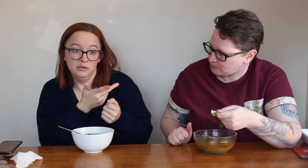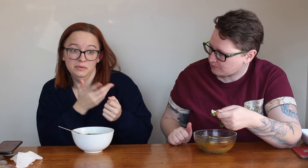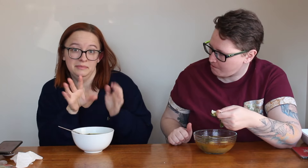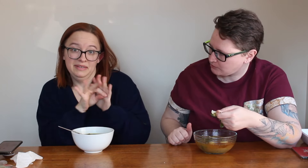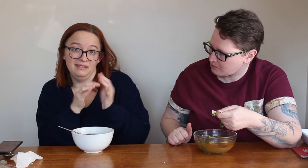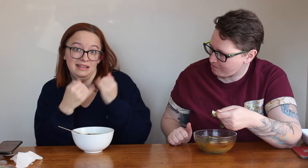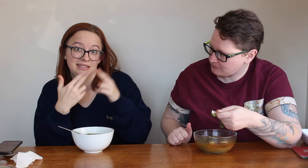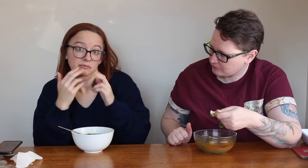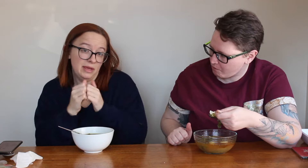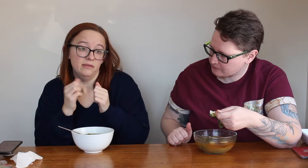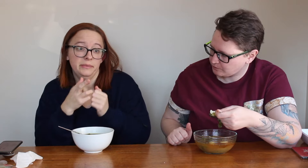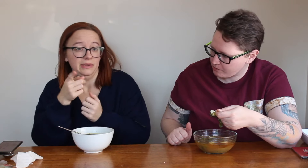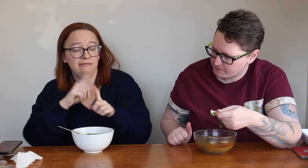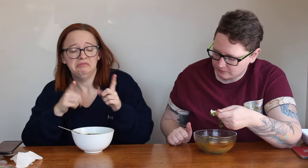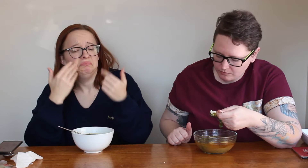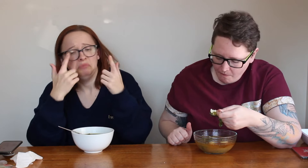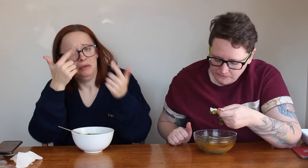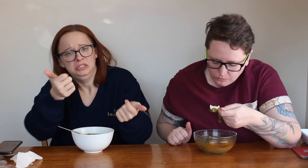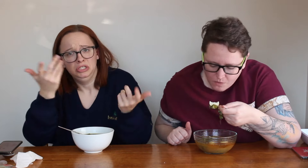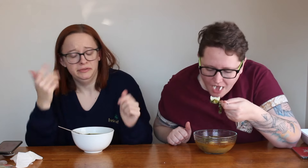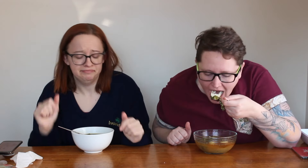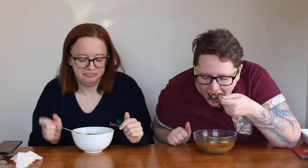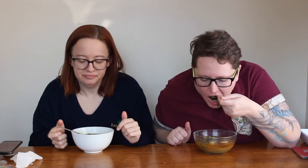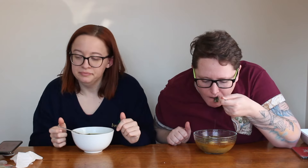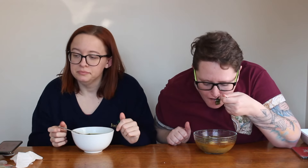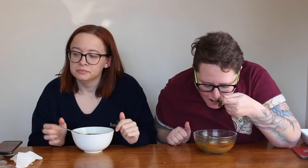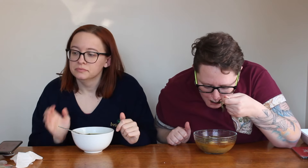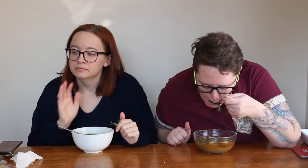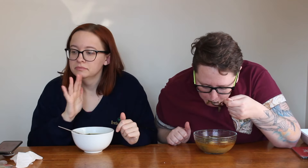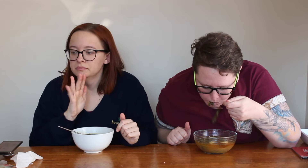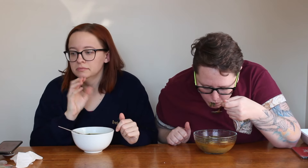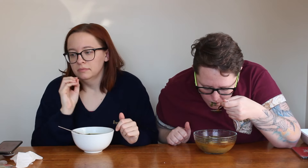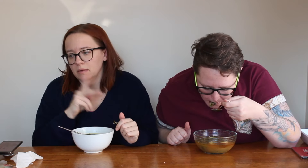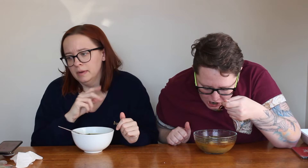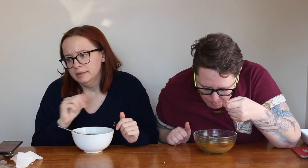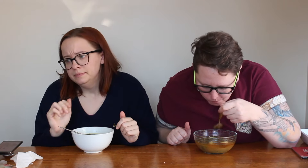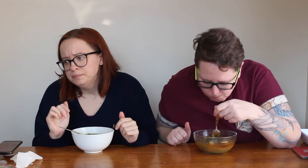You as a family are gonna have a baby soon, you don't have the same last name, you can pick one You can pick the other, you can hyphenate.